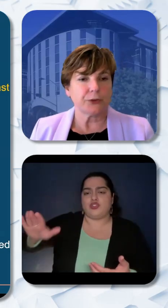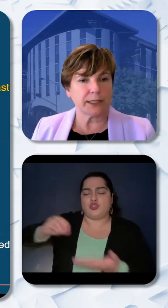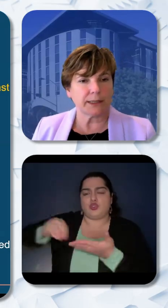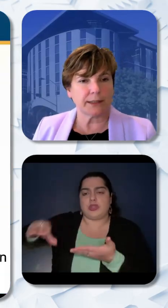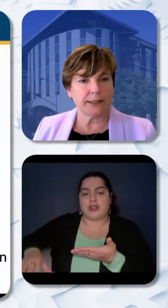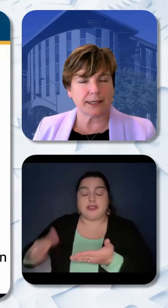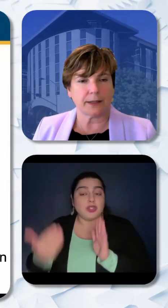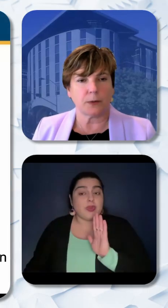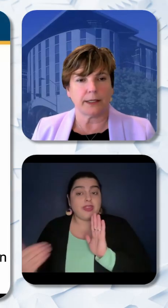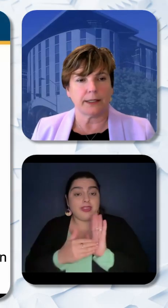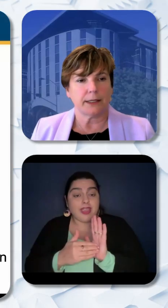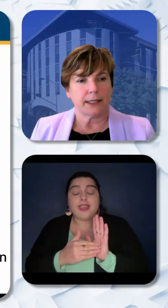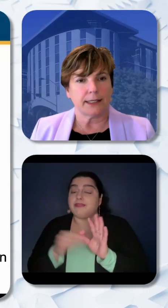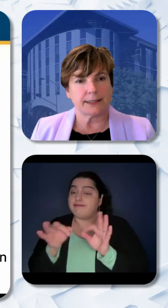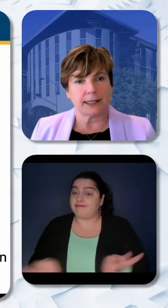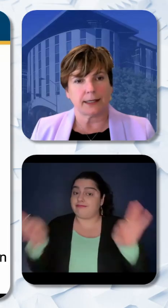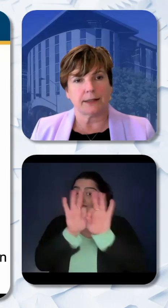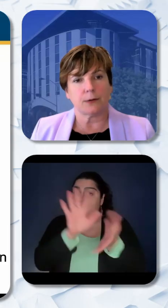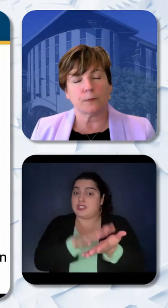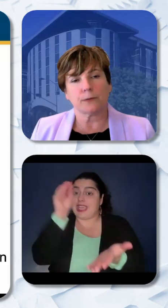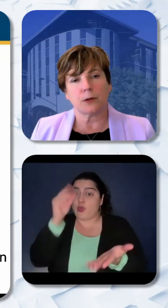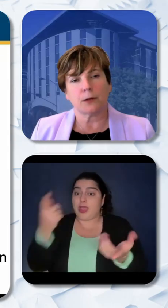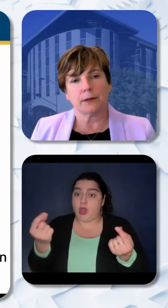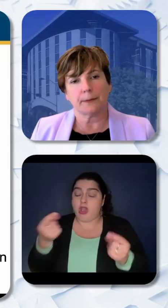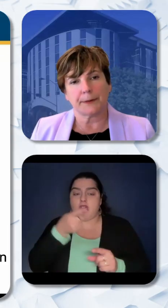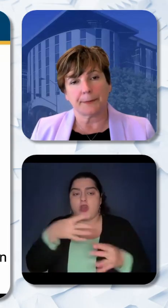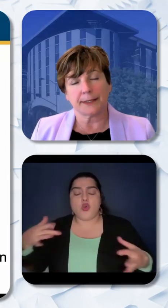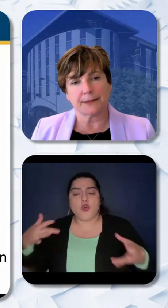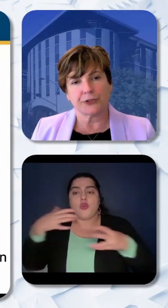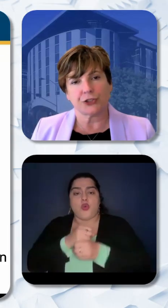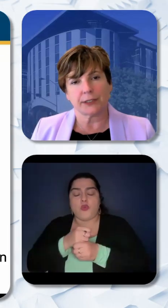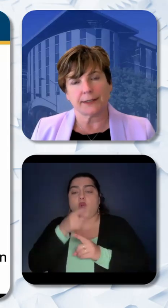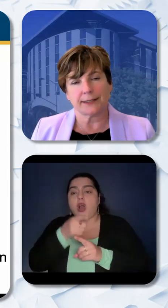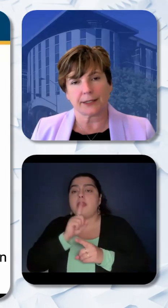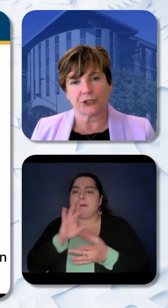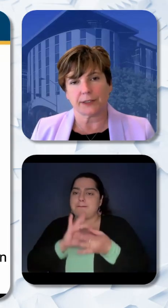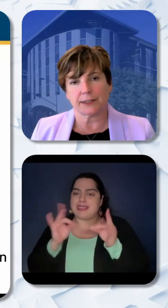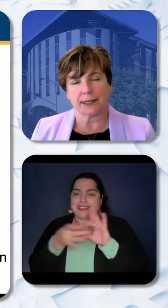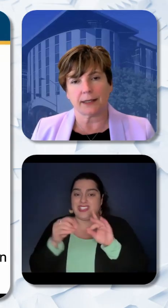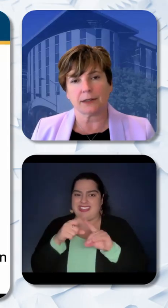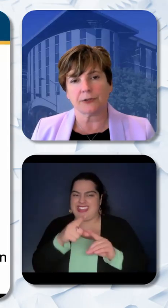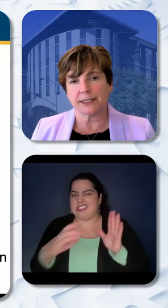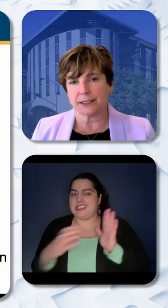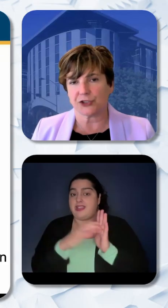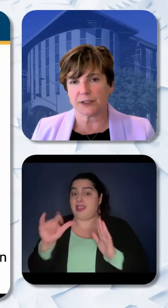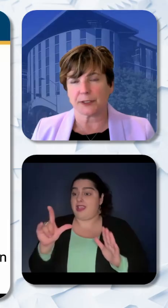So again, the key takeaway is that overall, the message in this section is that LRE decisions